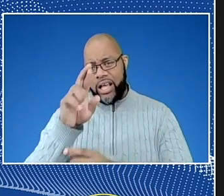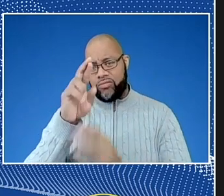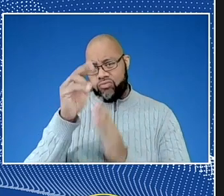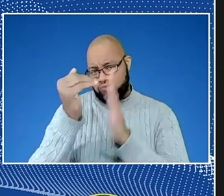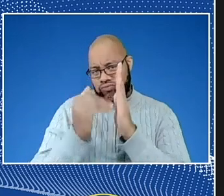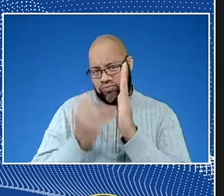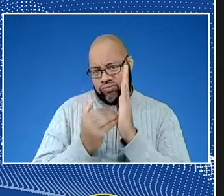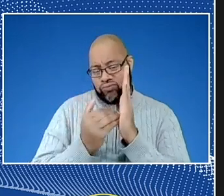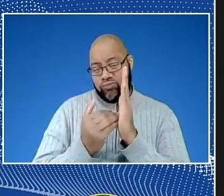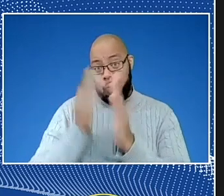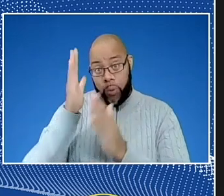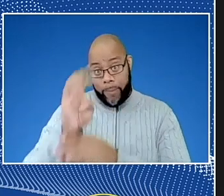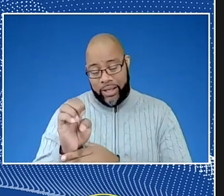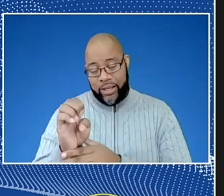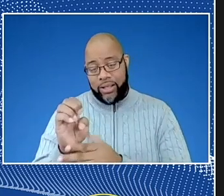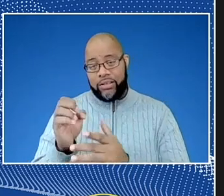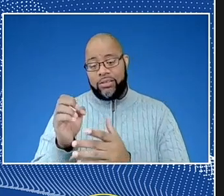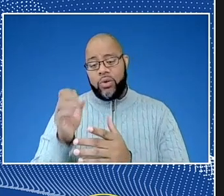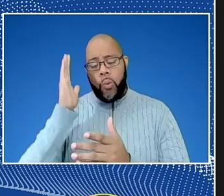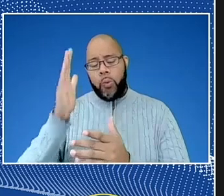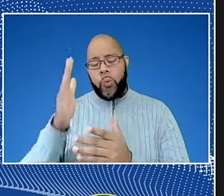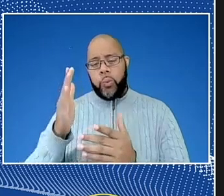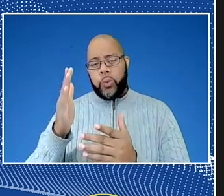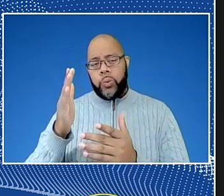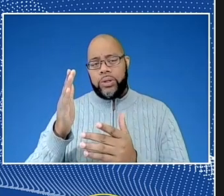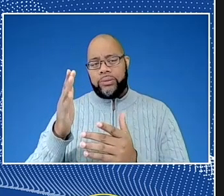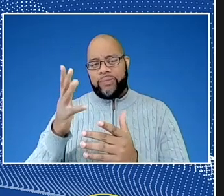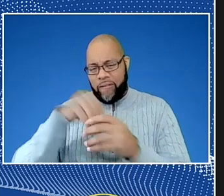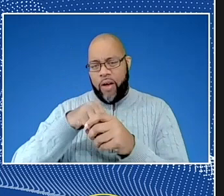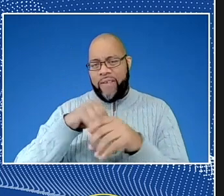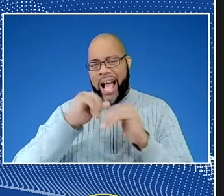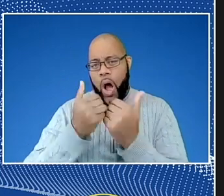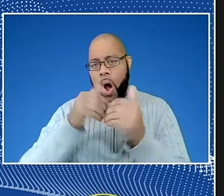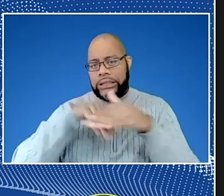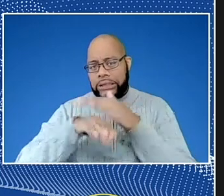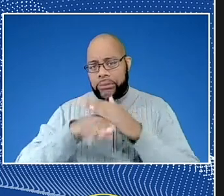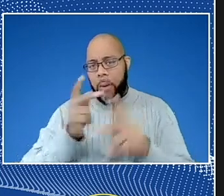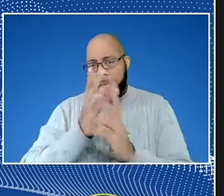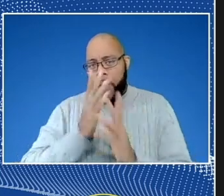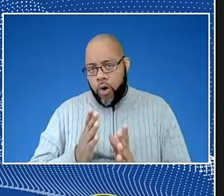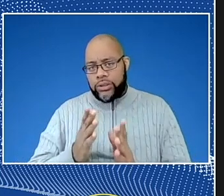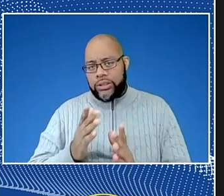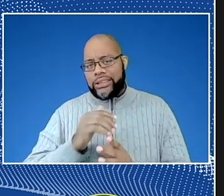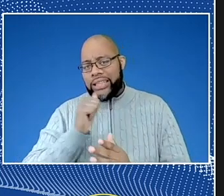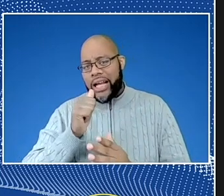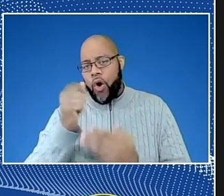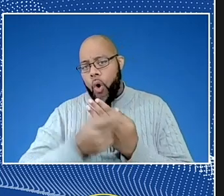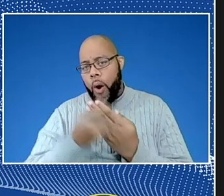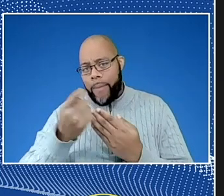do with how accessible borrowers actually find the non-automated provisions or parts